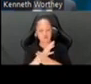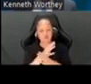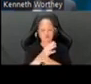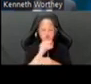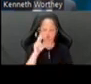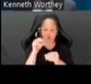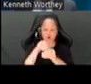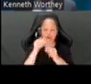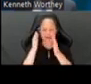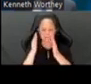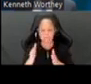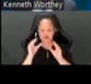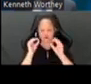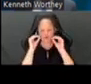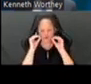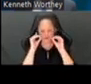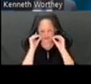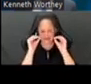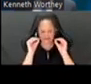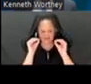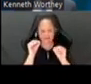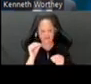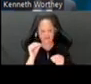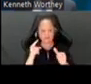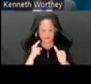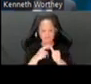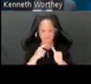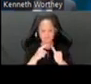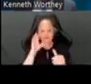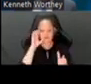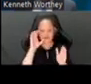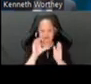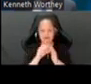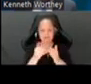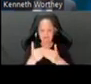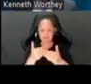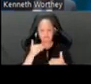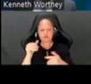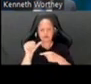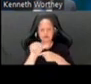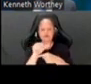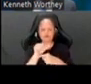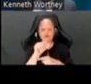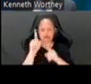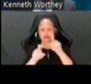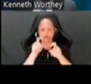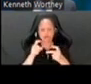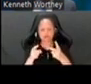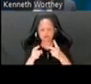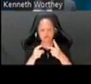The first visual is an image on the pre-training survey. The second image is of the post training